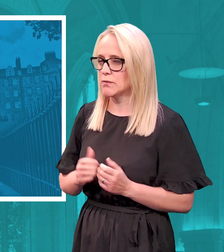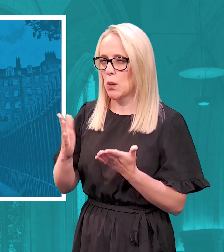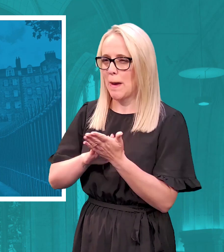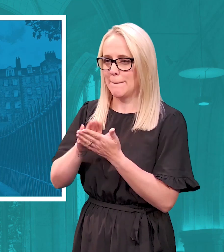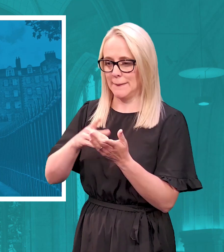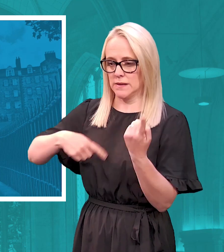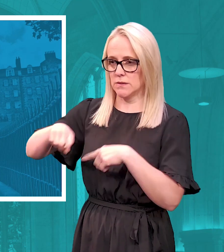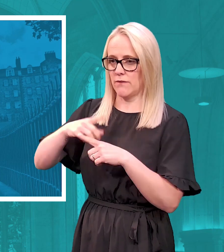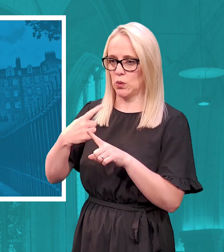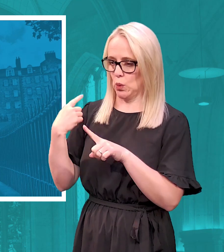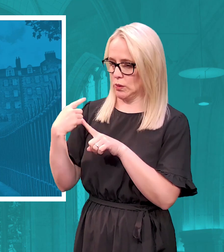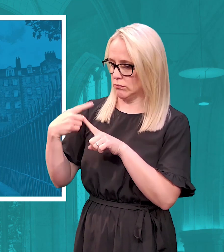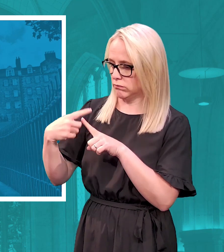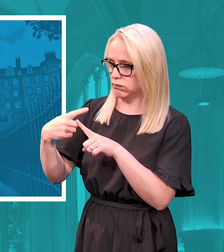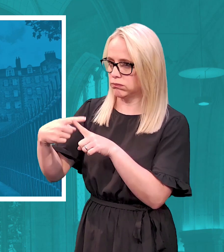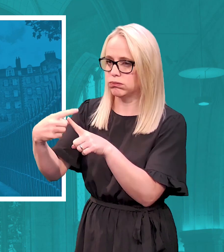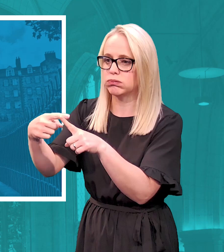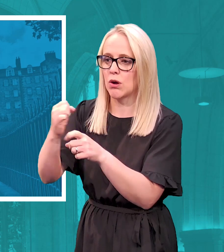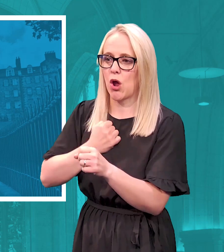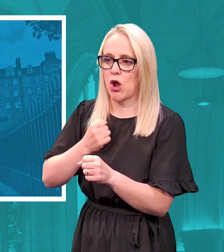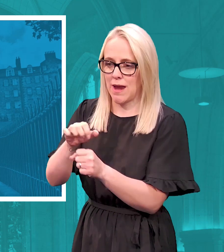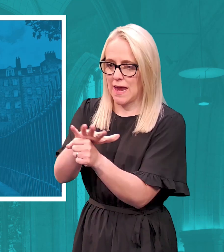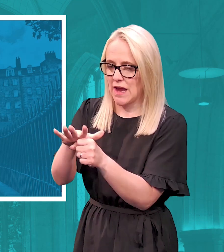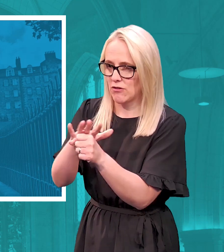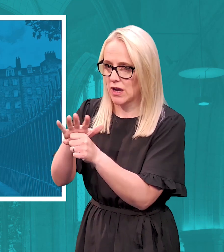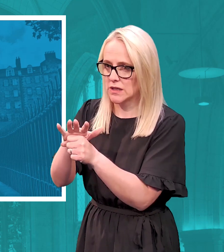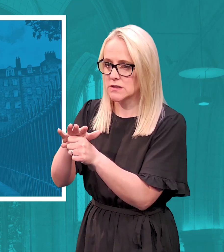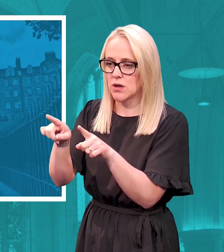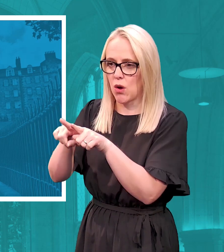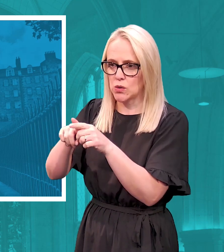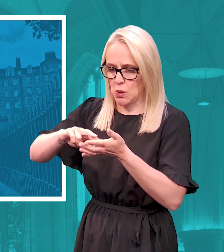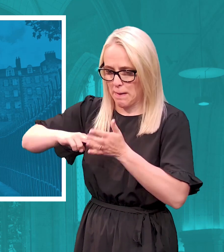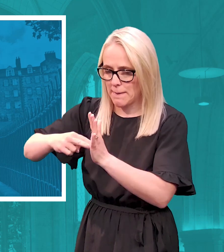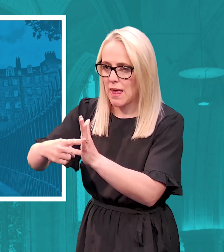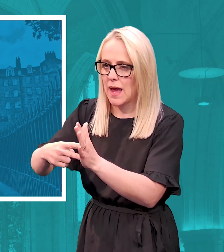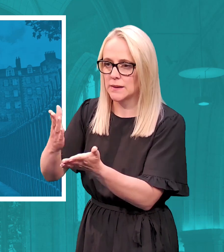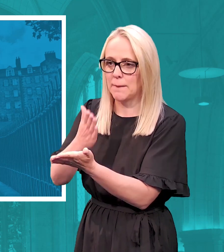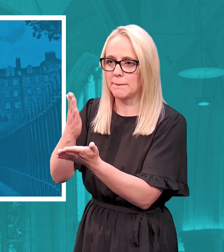our Well-Equipped Spaces in the Right Places plan, agreed by last year's assembly.